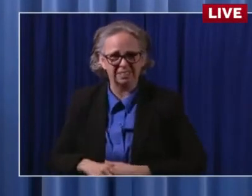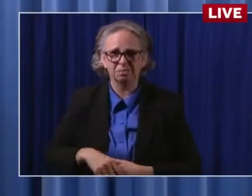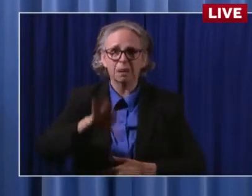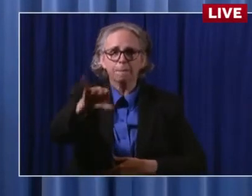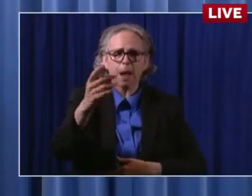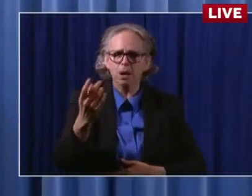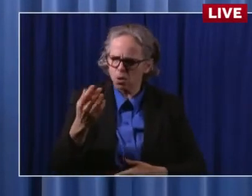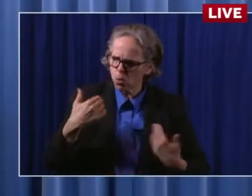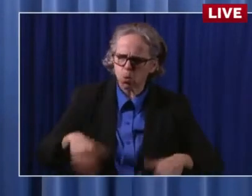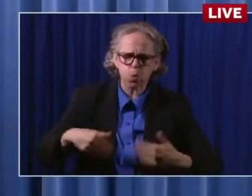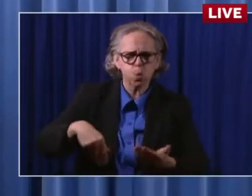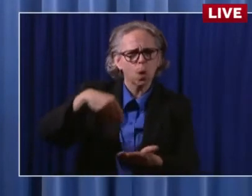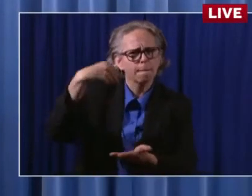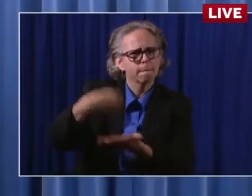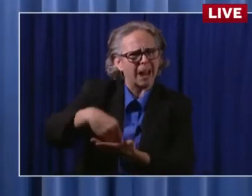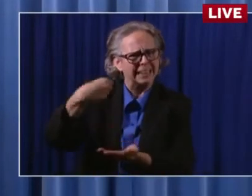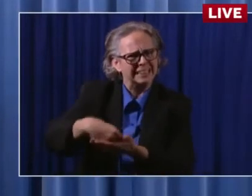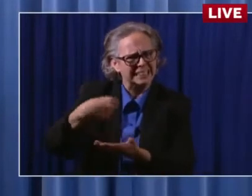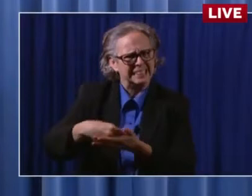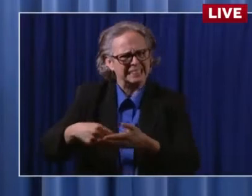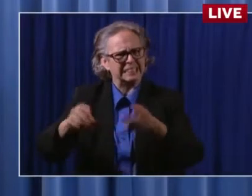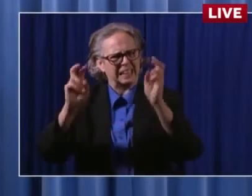WE KNOW THAT THIS COSTS MONEY.